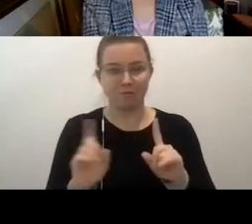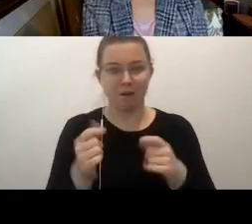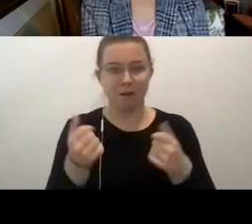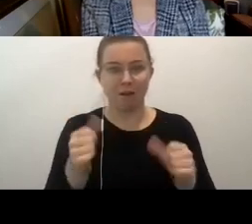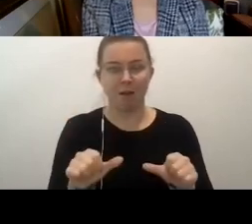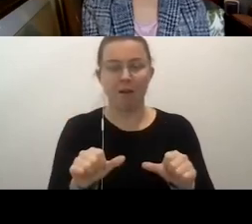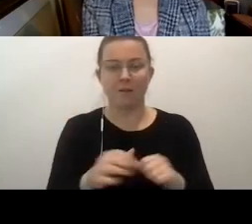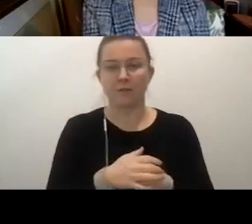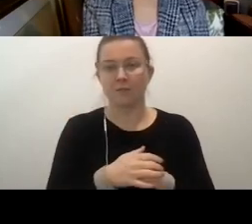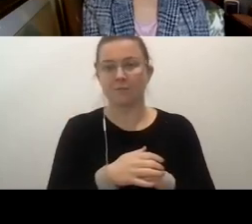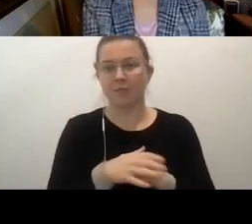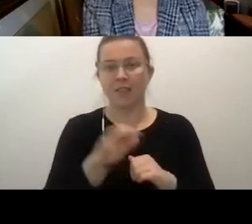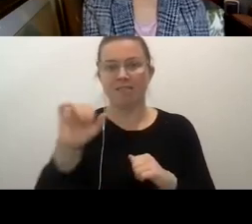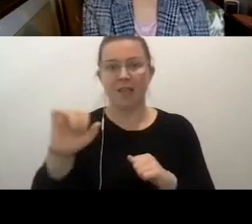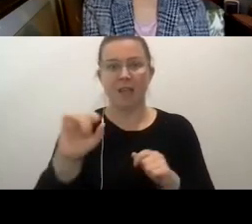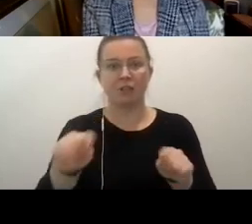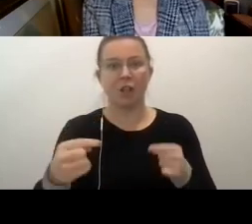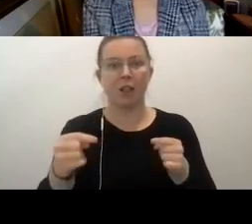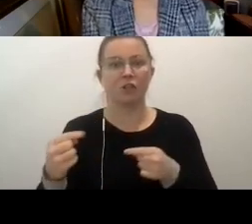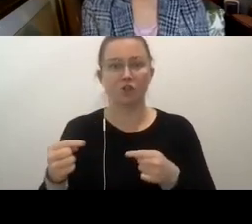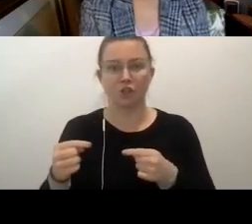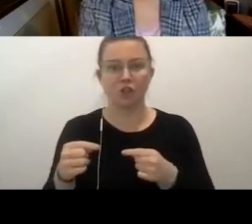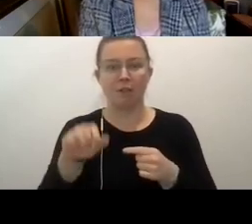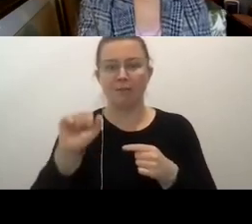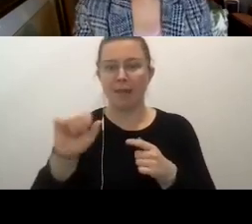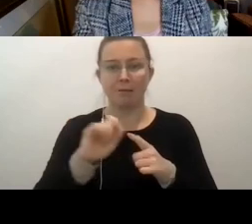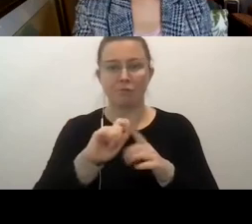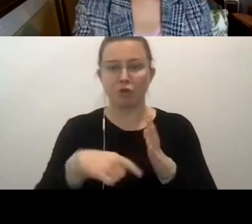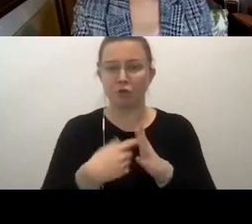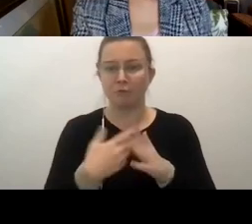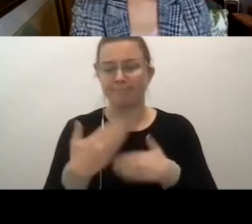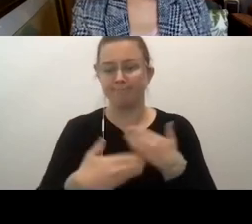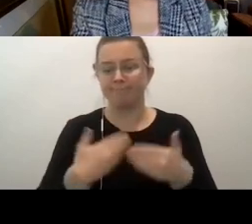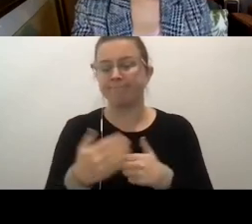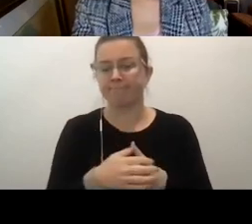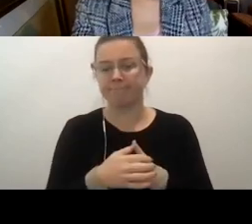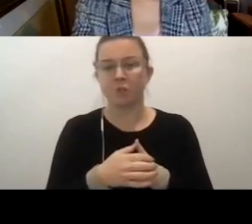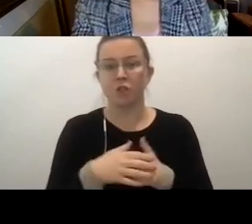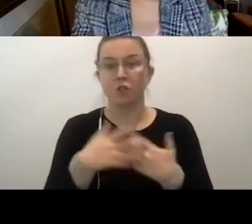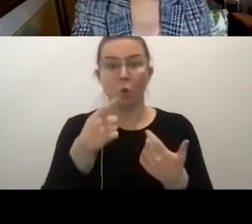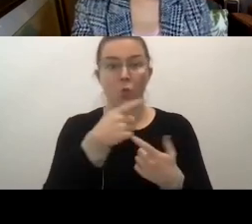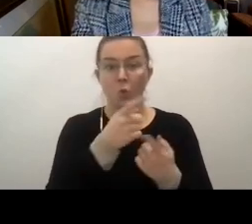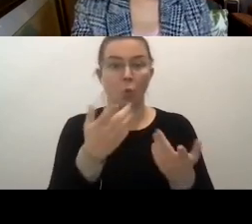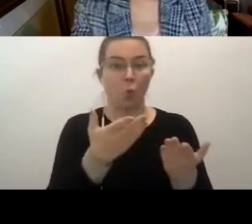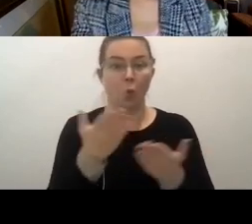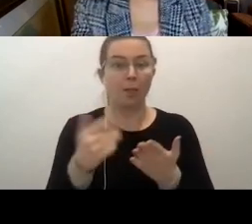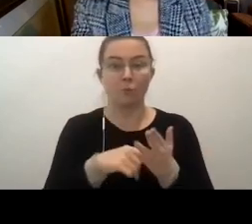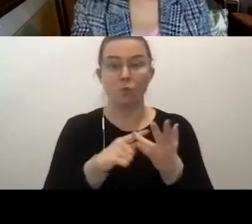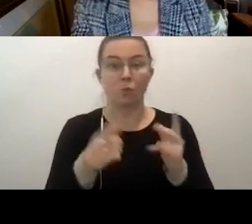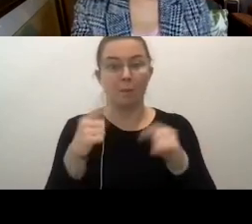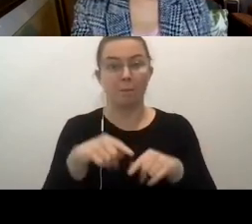own challenges and projects, so you're more than welcome to come along. If you